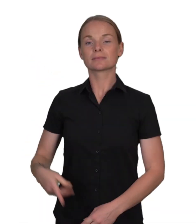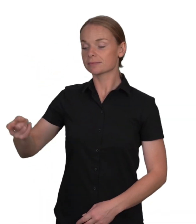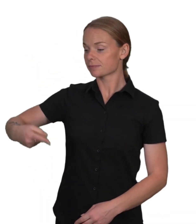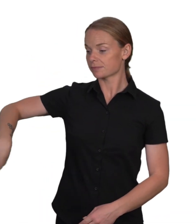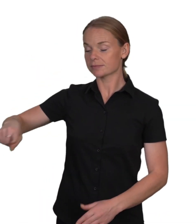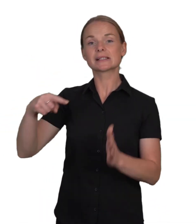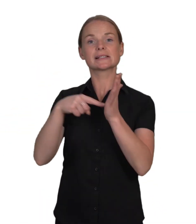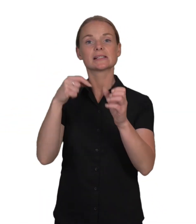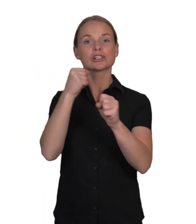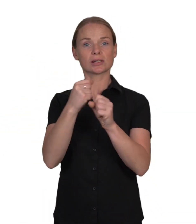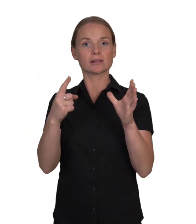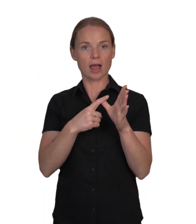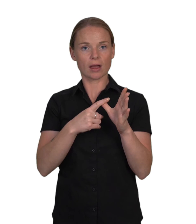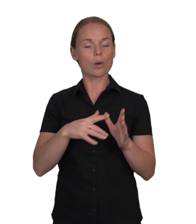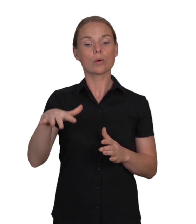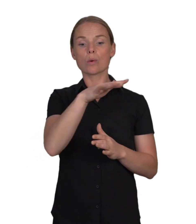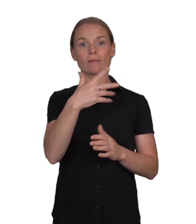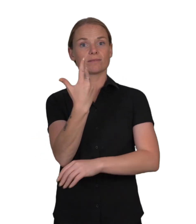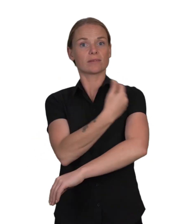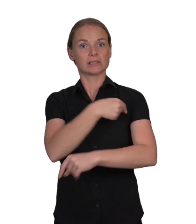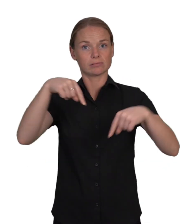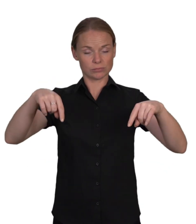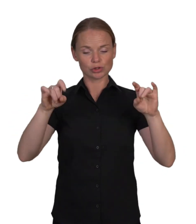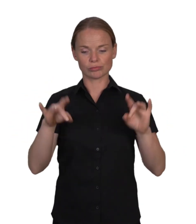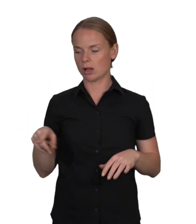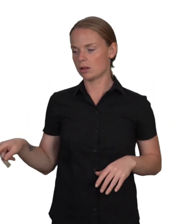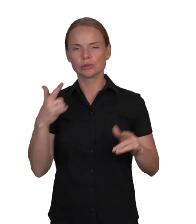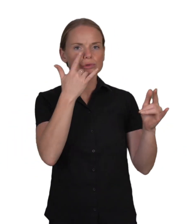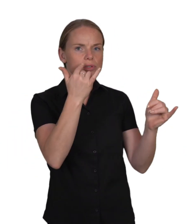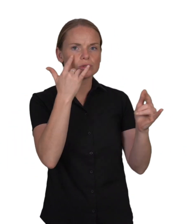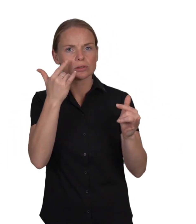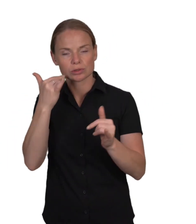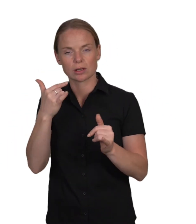The Therapeutic Goods Administration (TGA) assesses all vaccines in Australia.